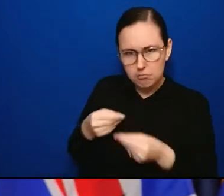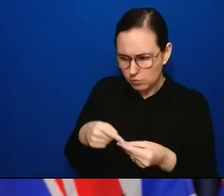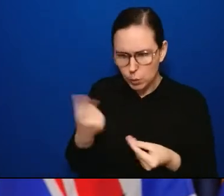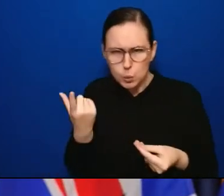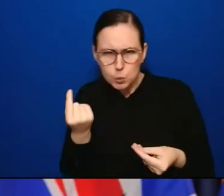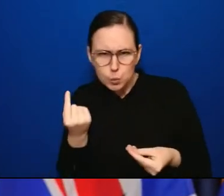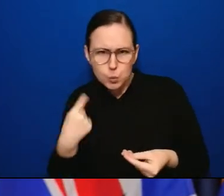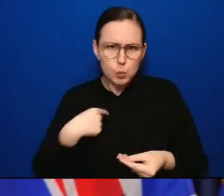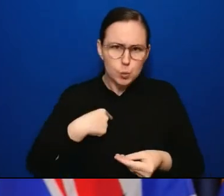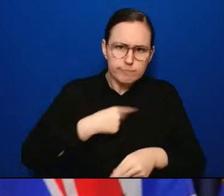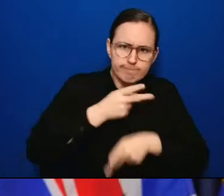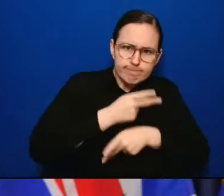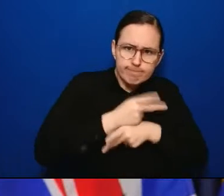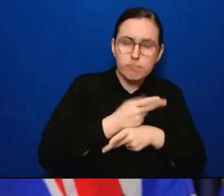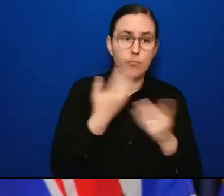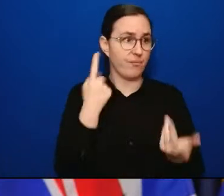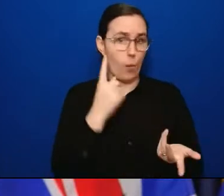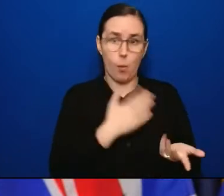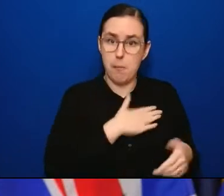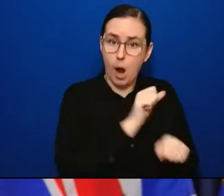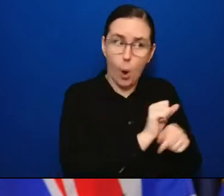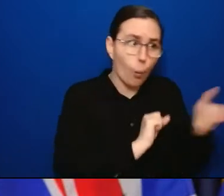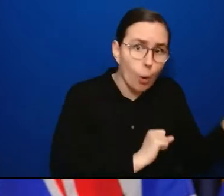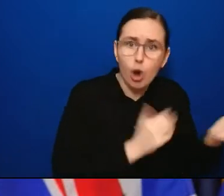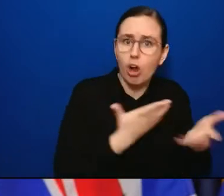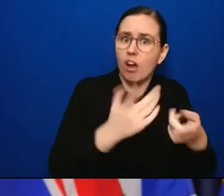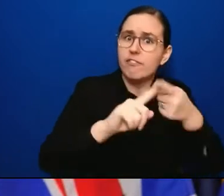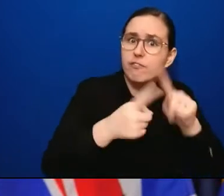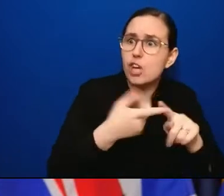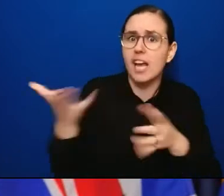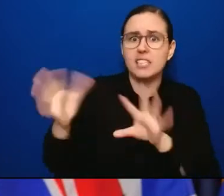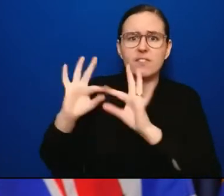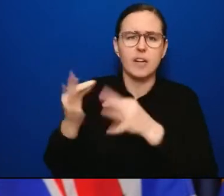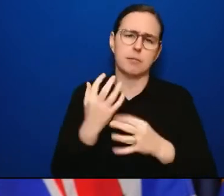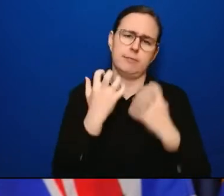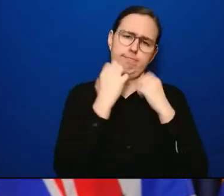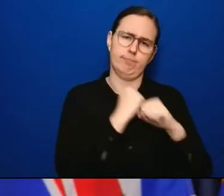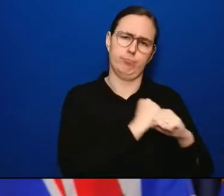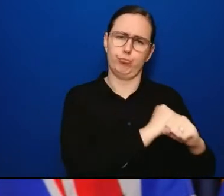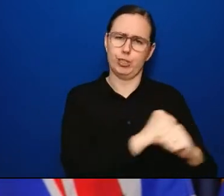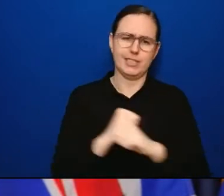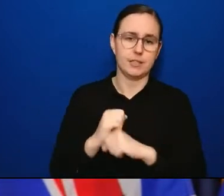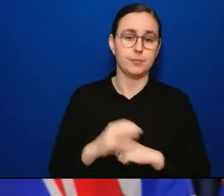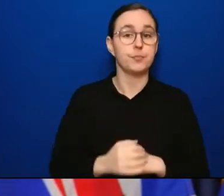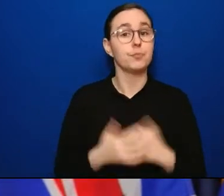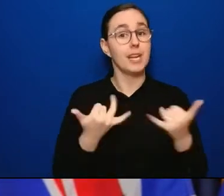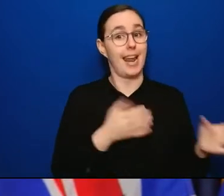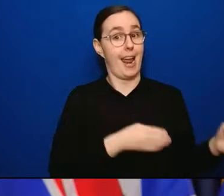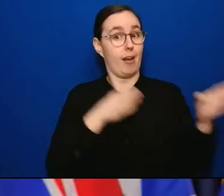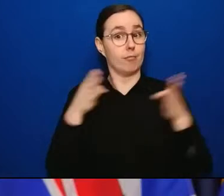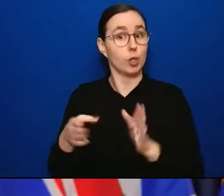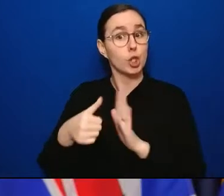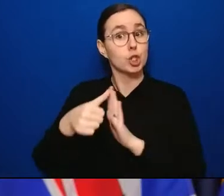Including and especially those at higher risk. And finally, here's our weekly surgical